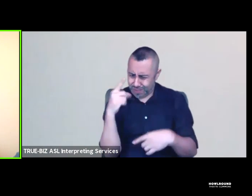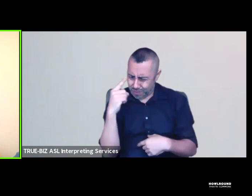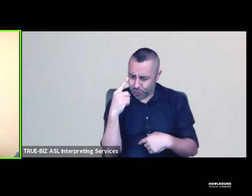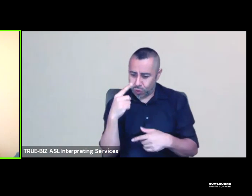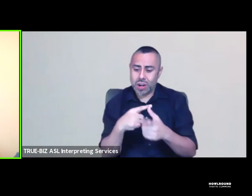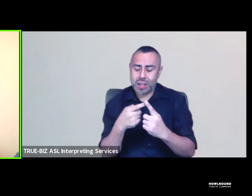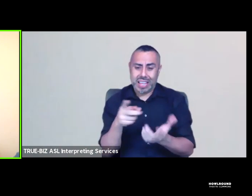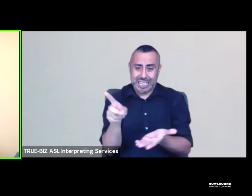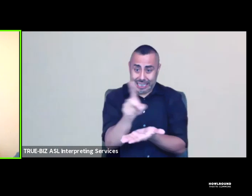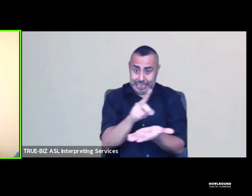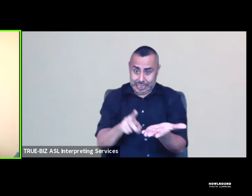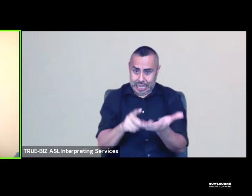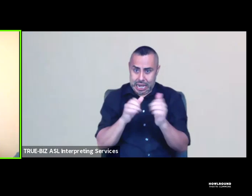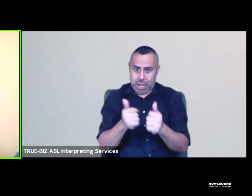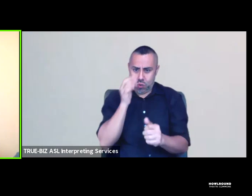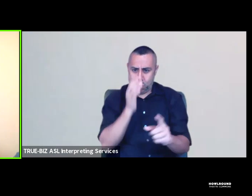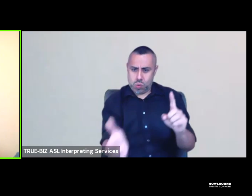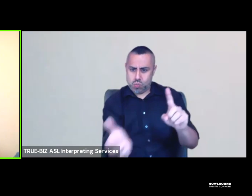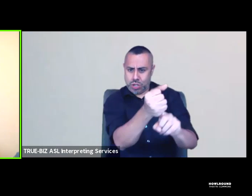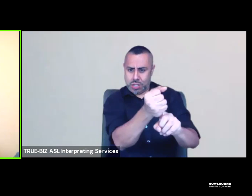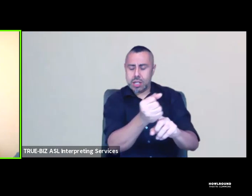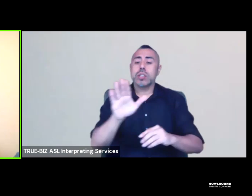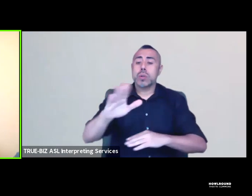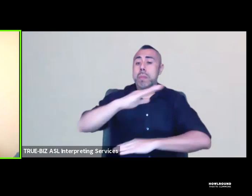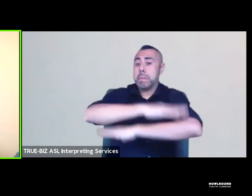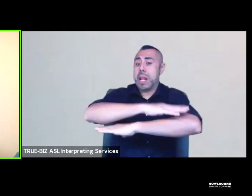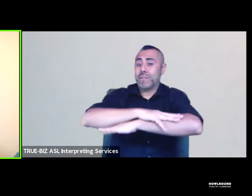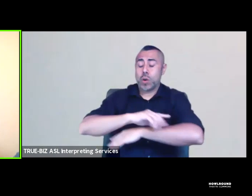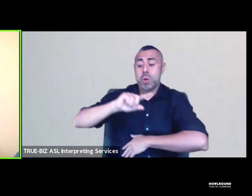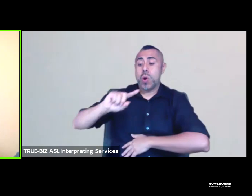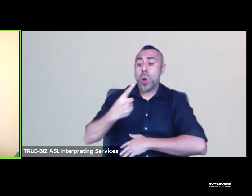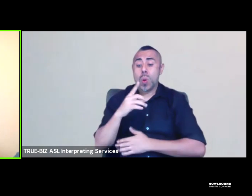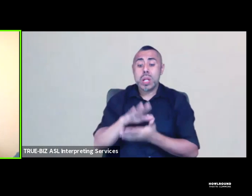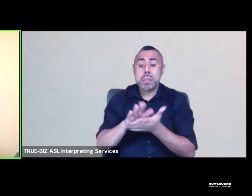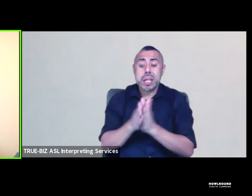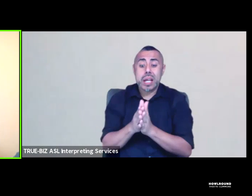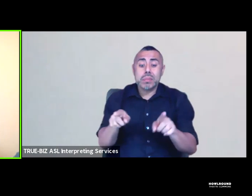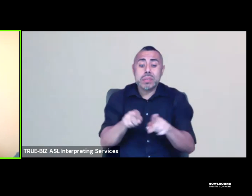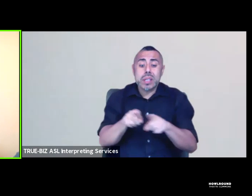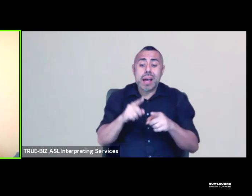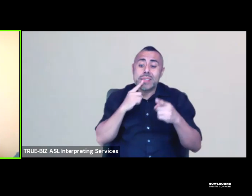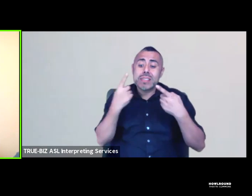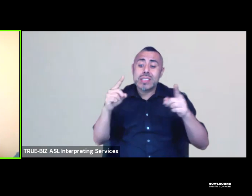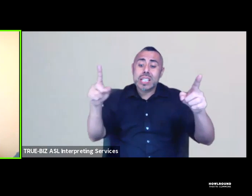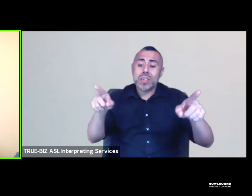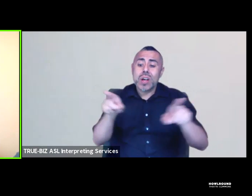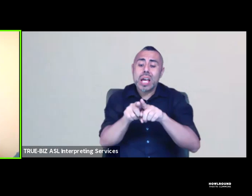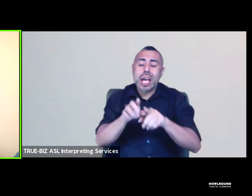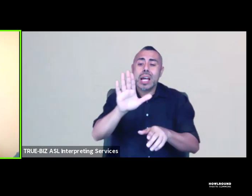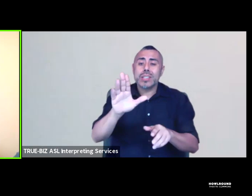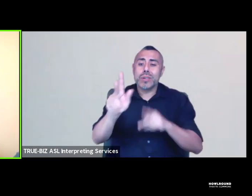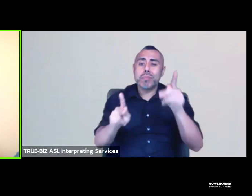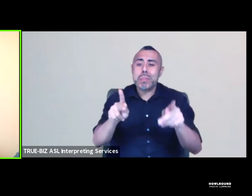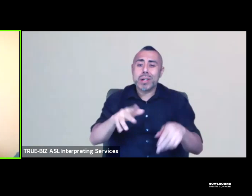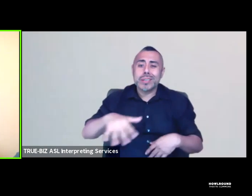Your platform is only as successful as your community's ability to use it. So sometimes you're gonna have to slow your process down